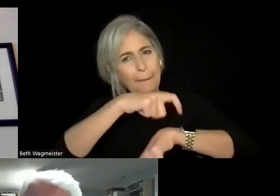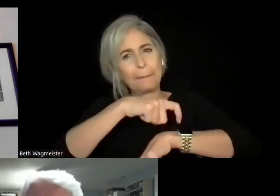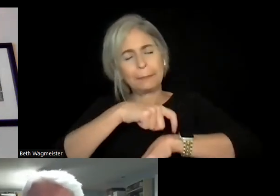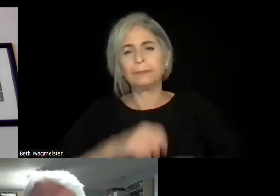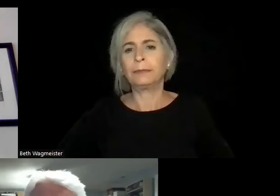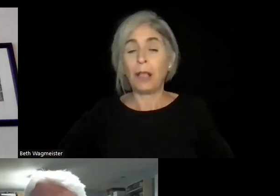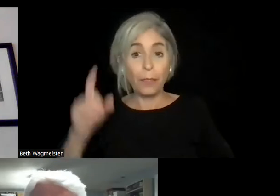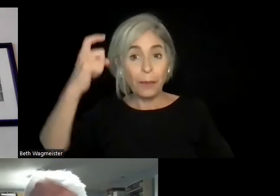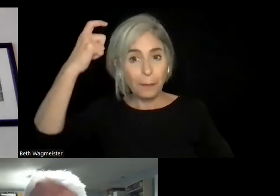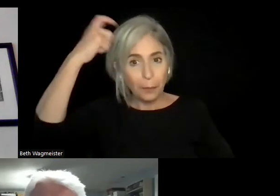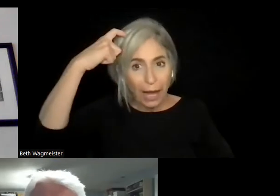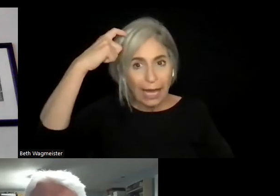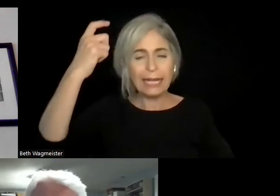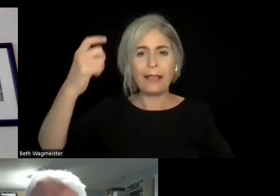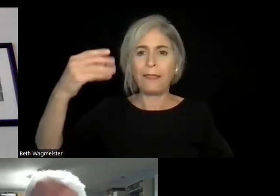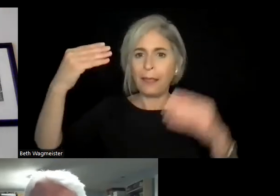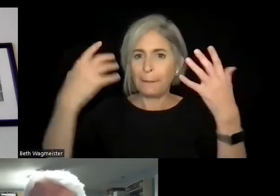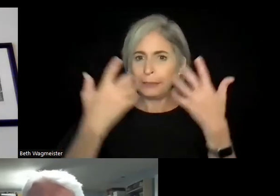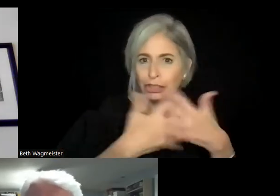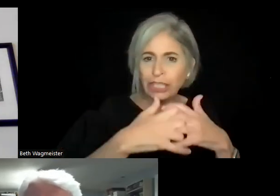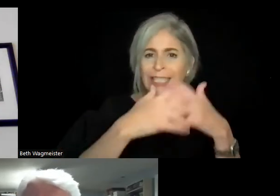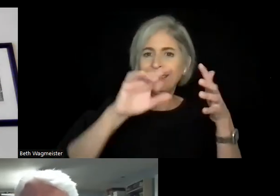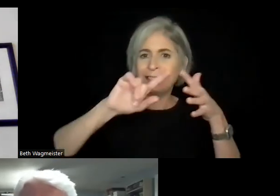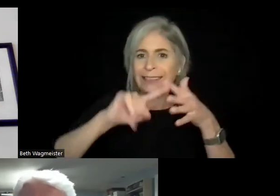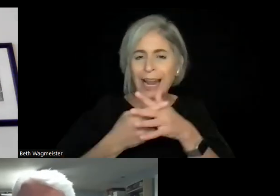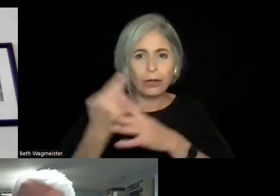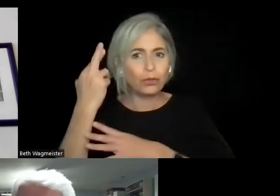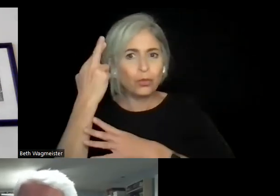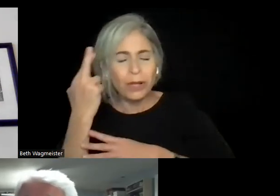come eventually, that will take its